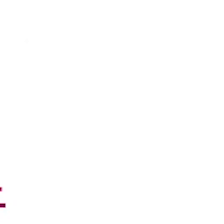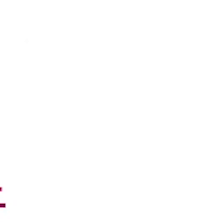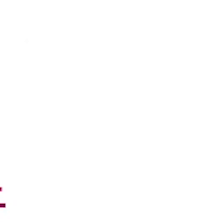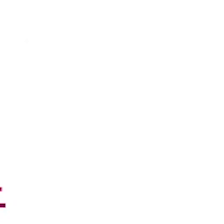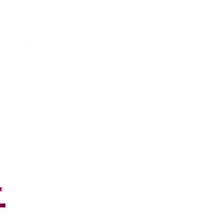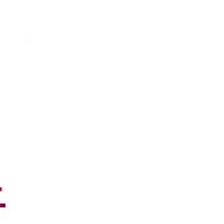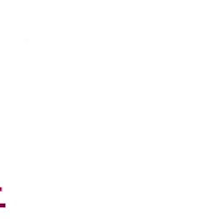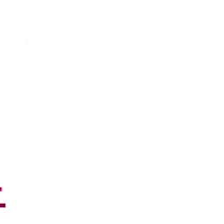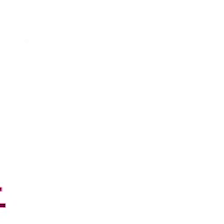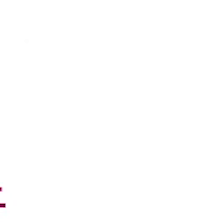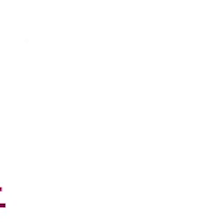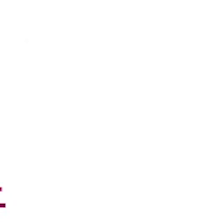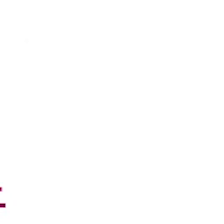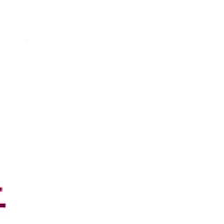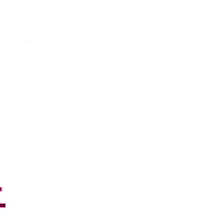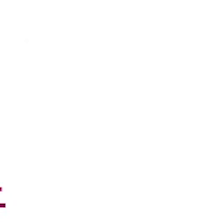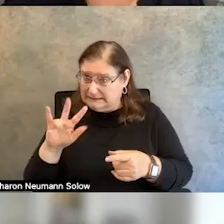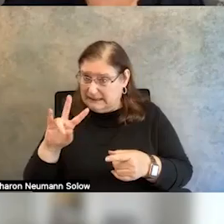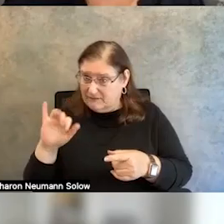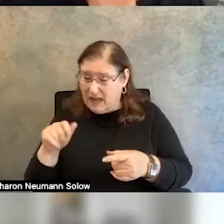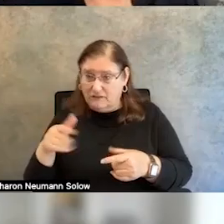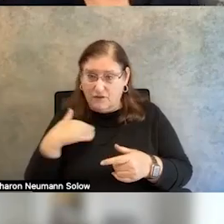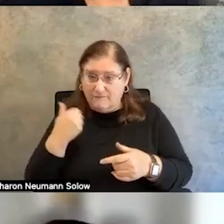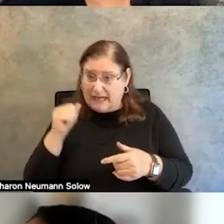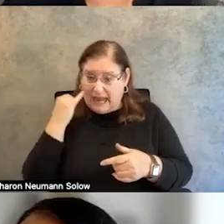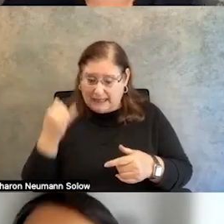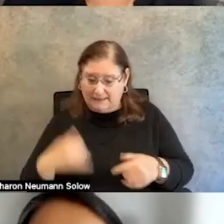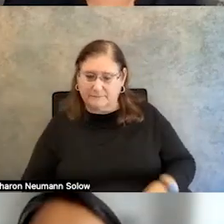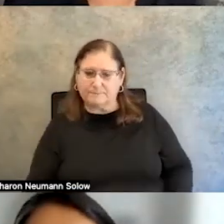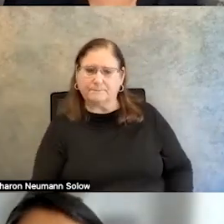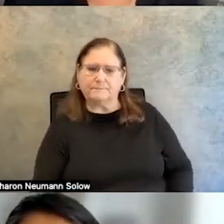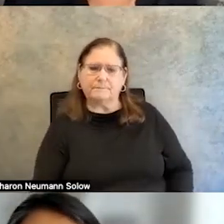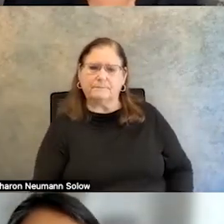and I'm wondering, Silvia, do you have any idea? Yes.